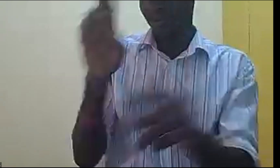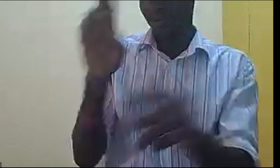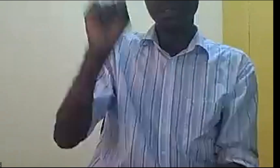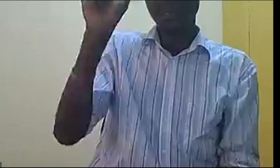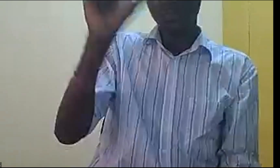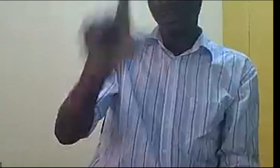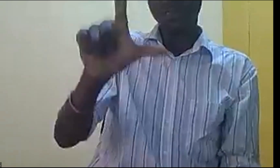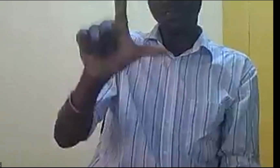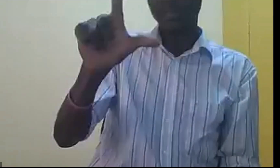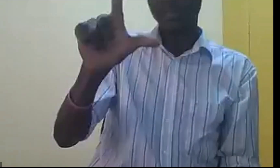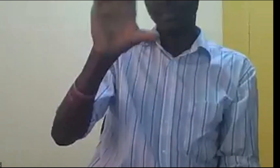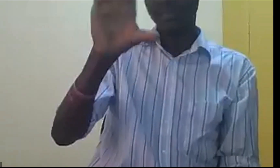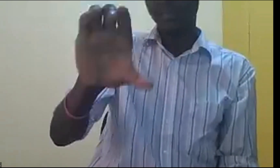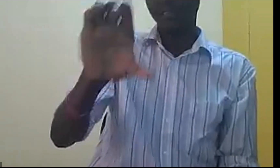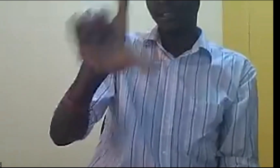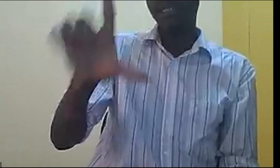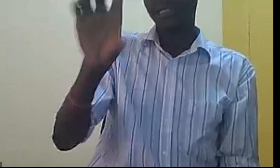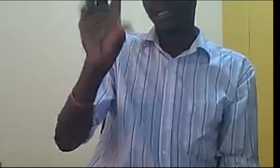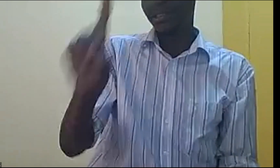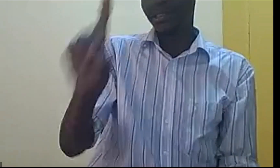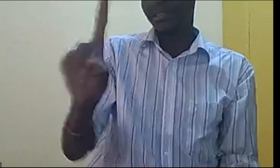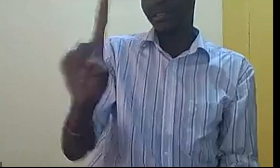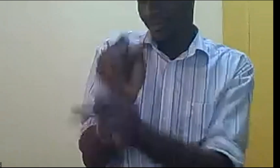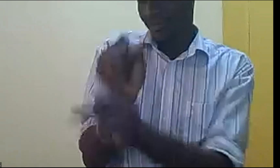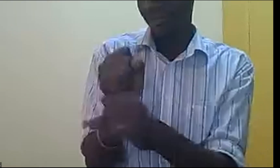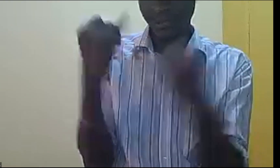We decided to create degrade workloads as a music and drama group.